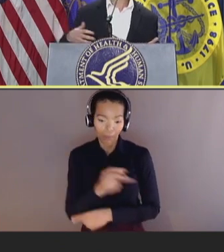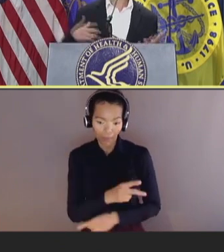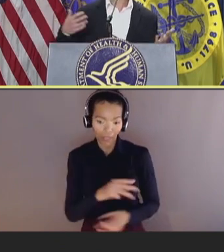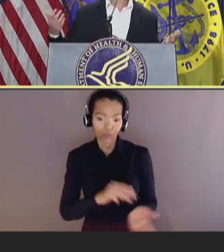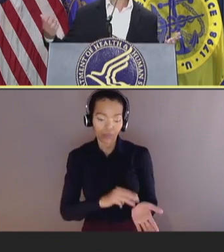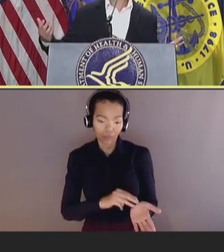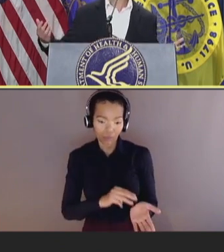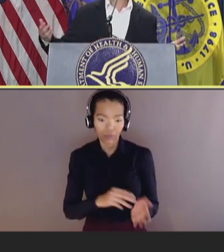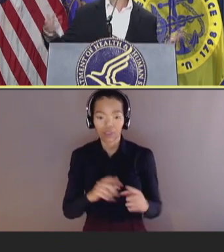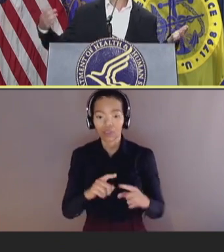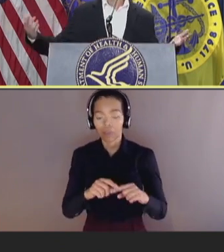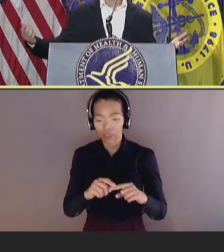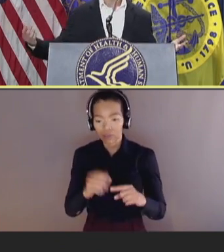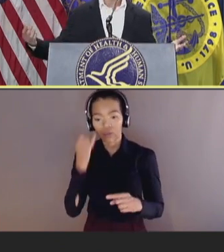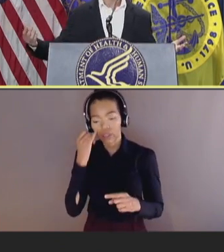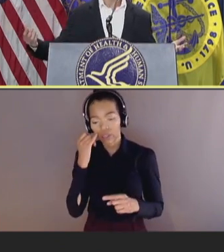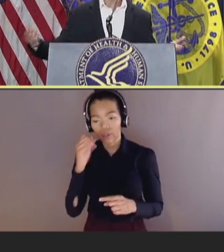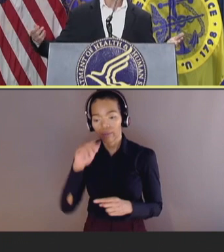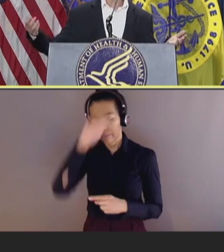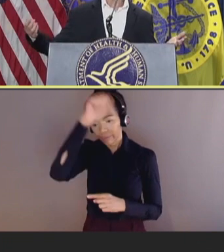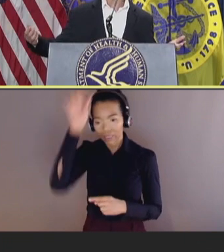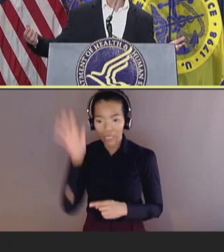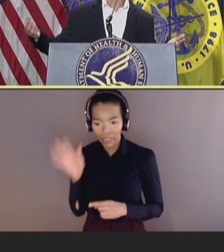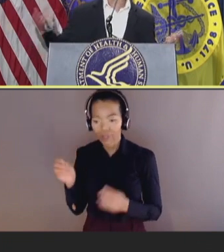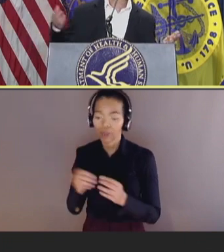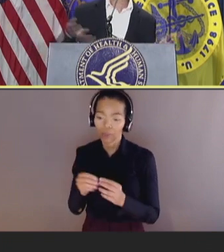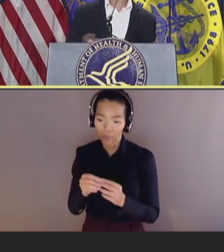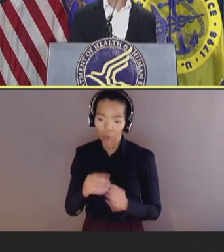say, you're in Alaska, you would be reimbursed more in New York City. While